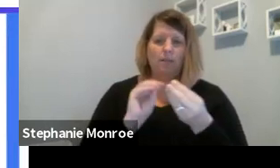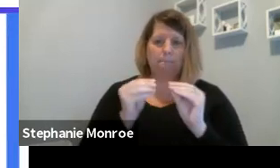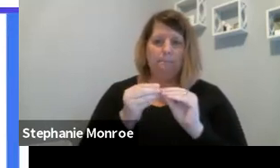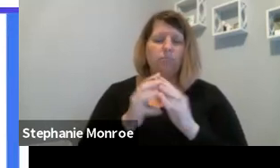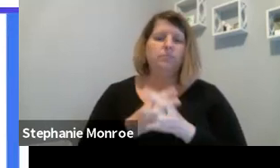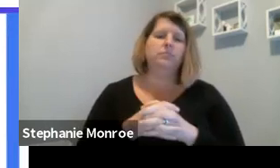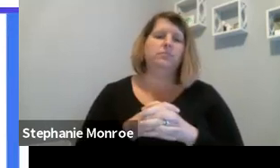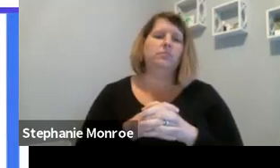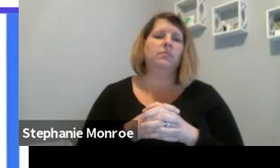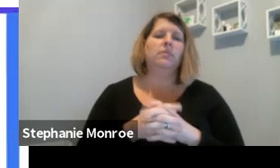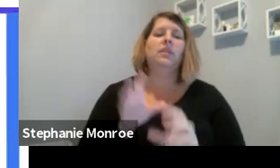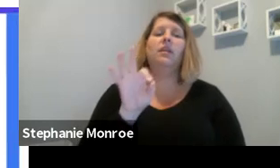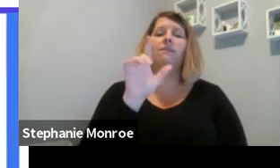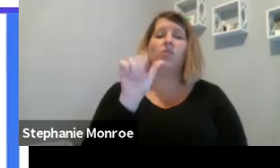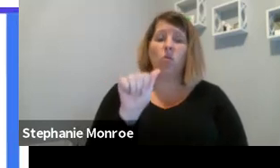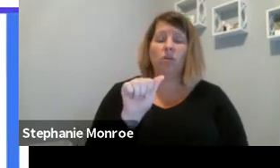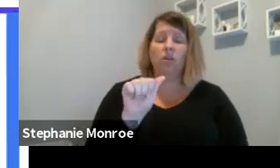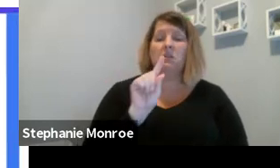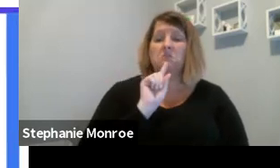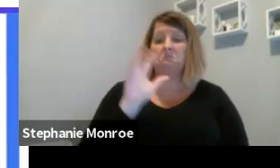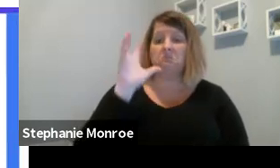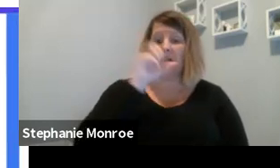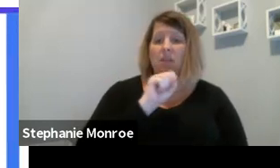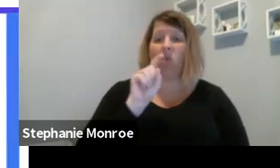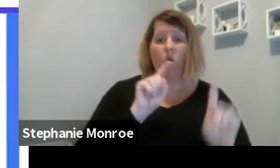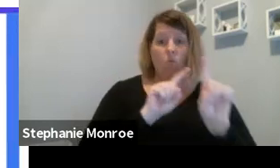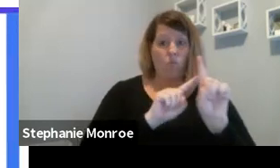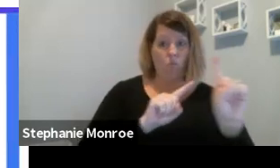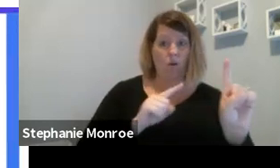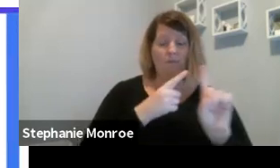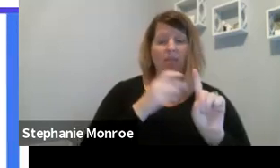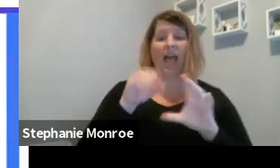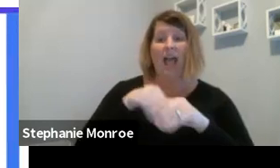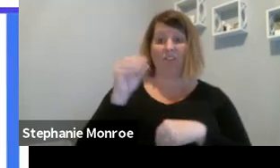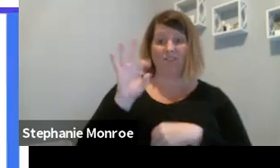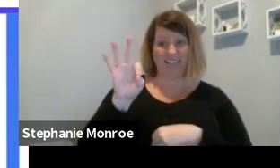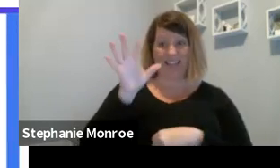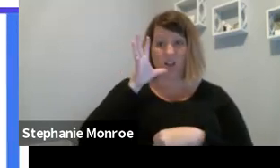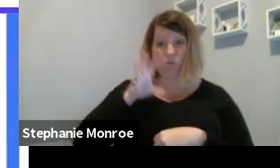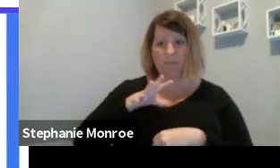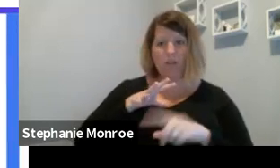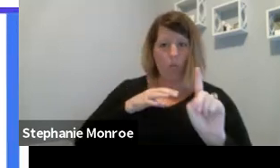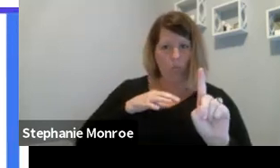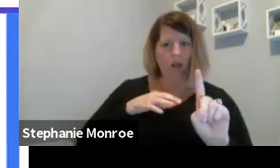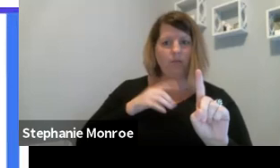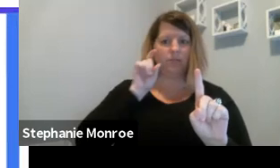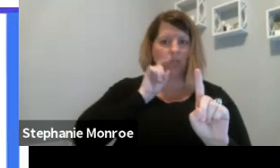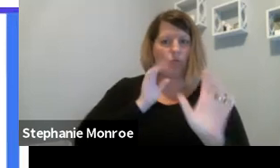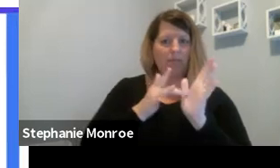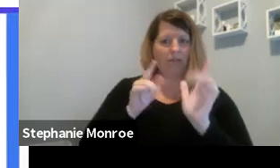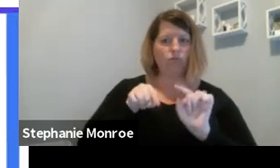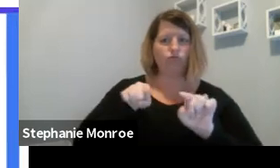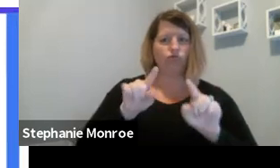In Florida, it is estimated that one in nine women are sexually assaulted at some point in their lives.